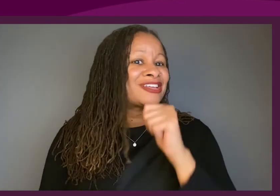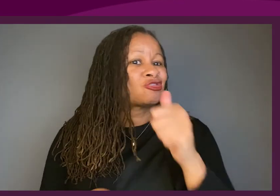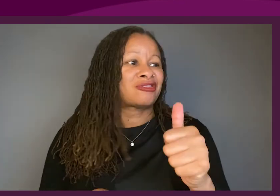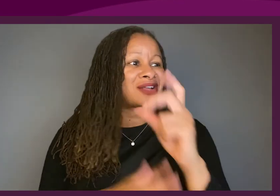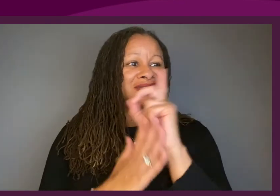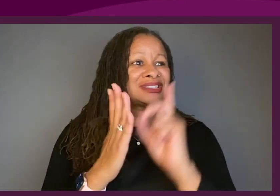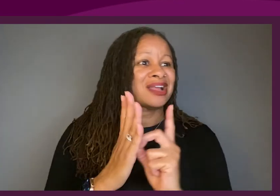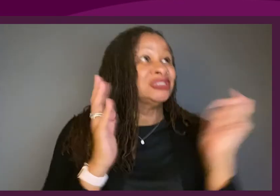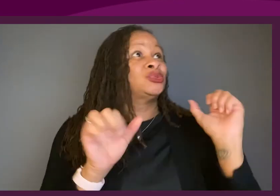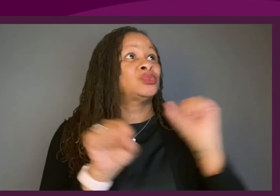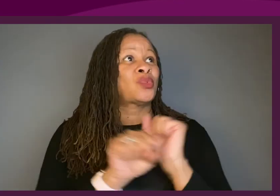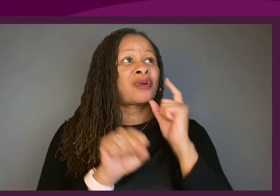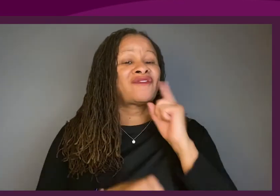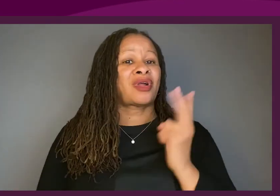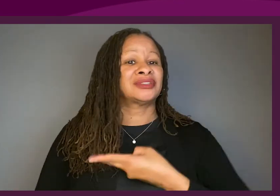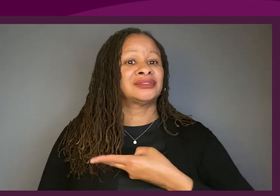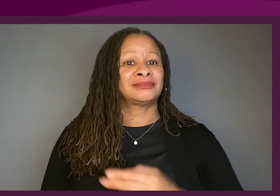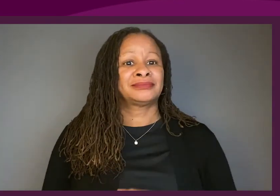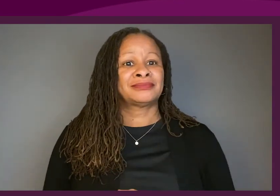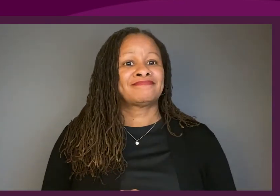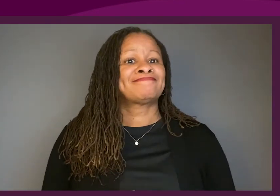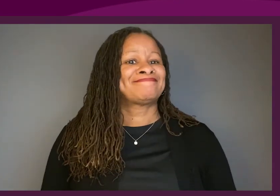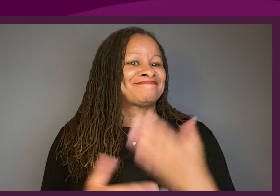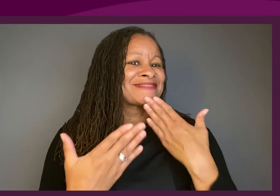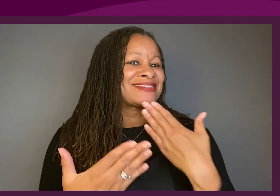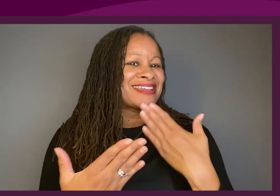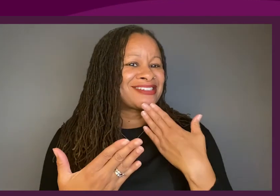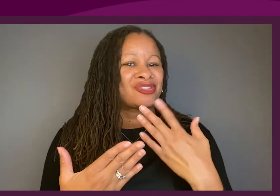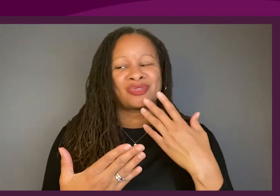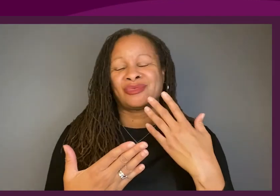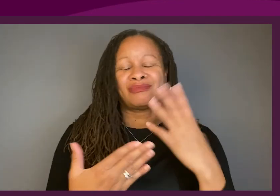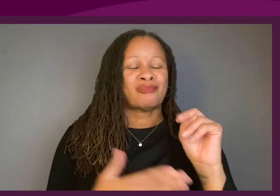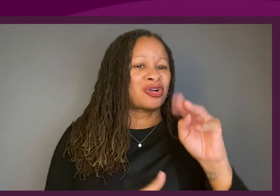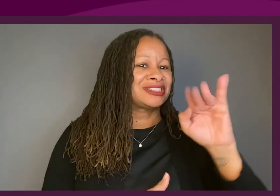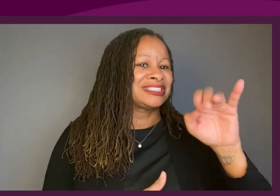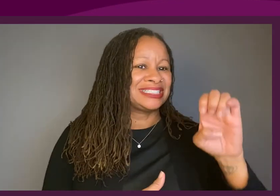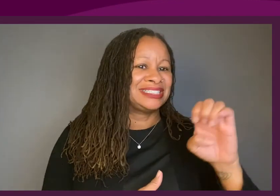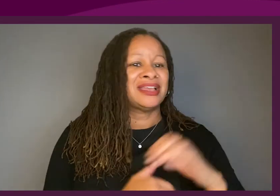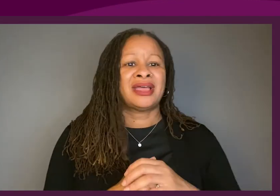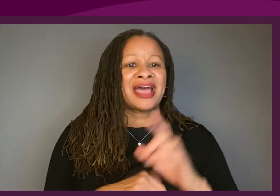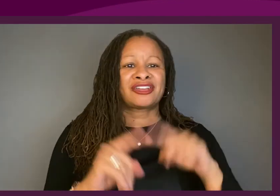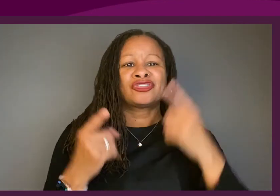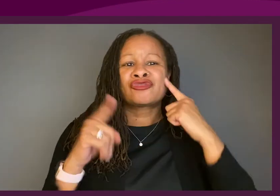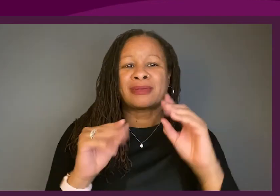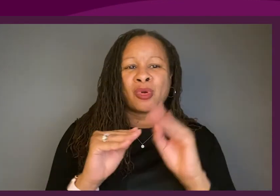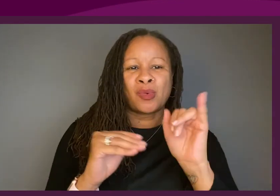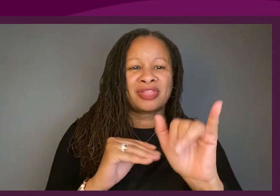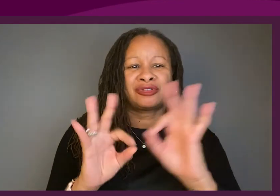because there's a disaster. You've talked about what's happening in other countries, share a little bit more about that.